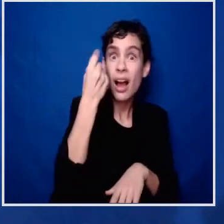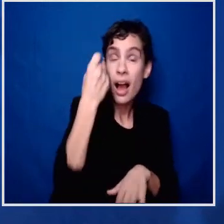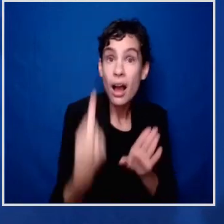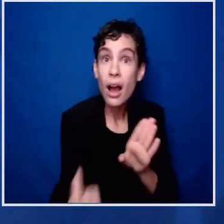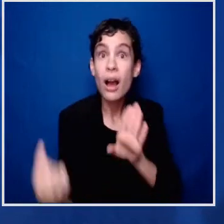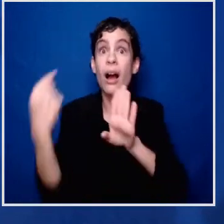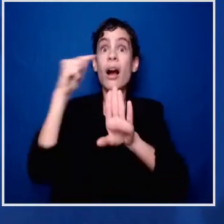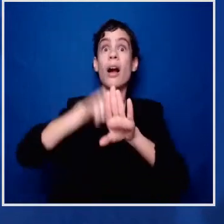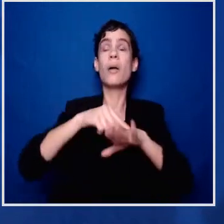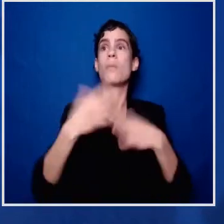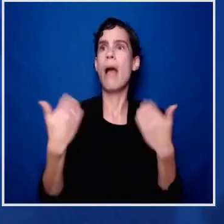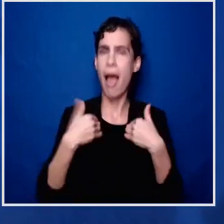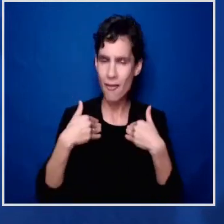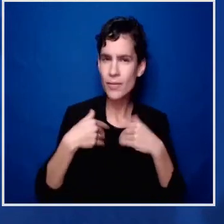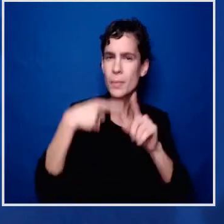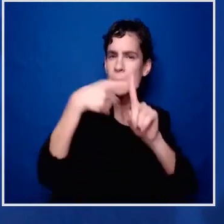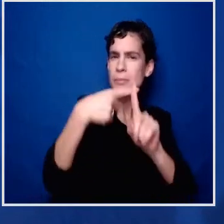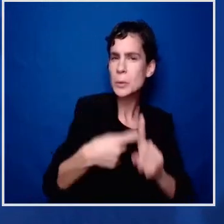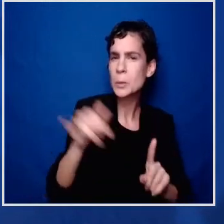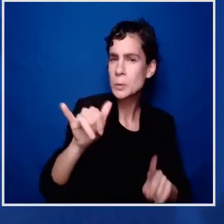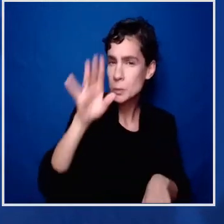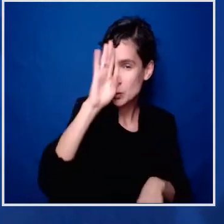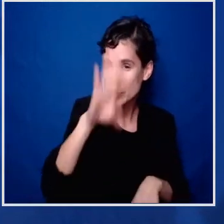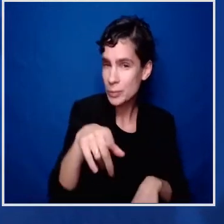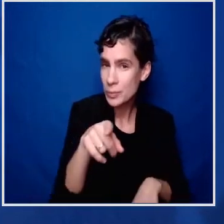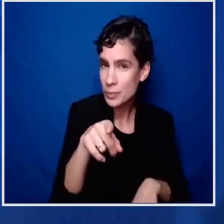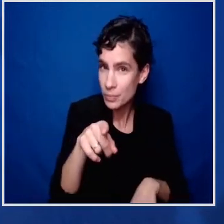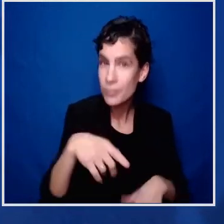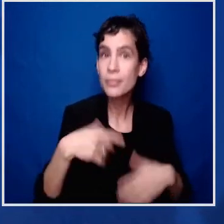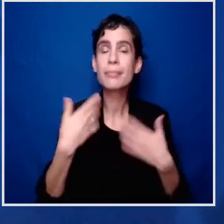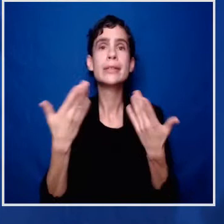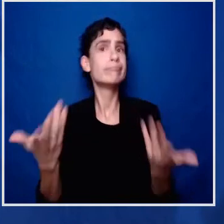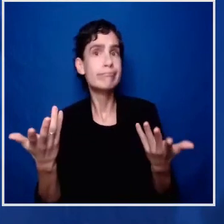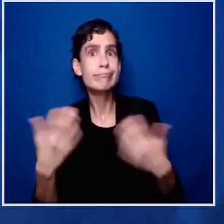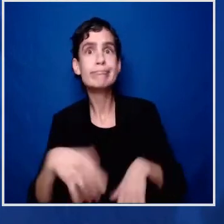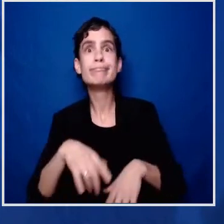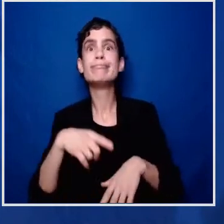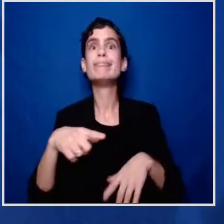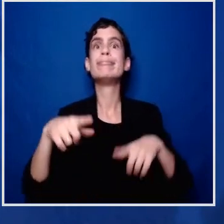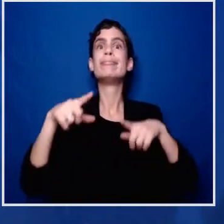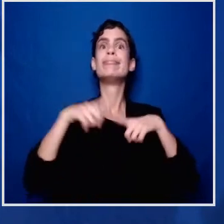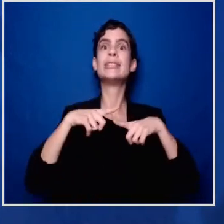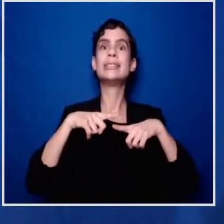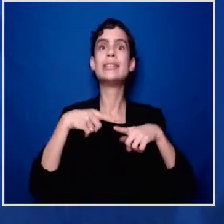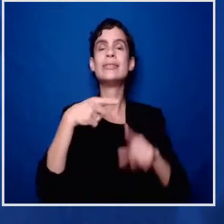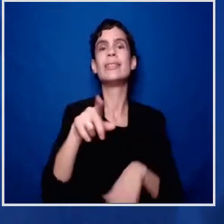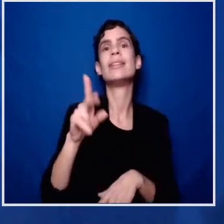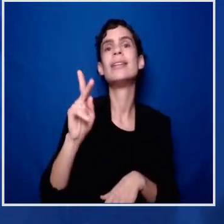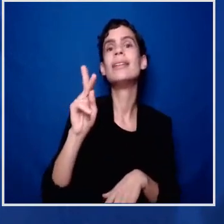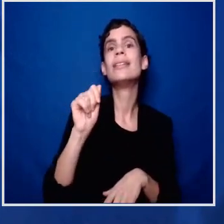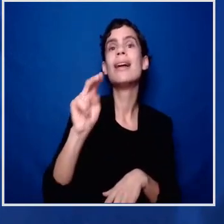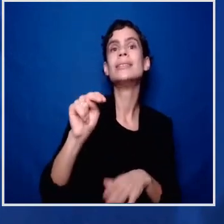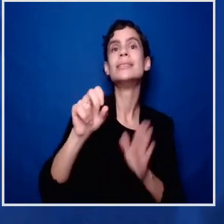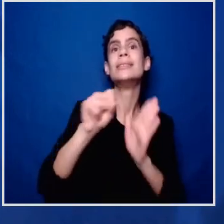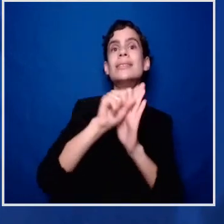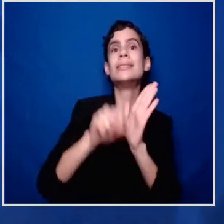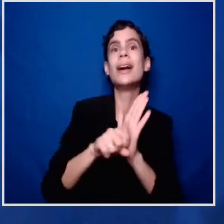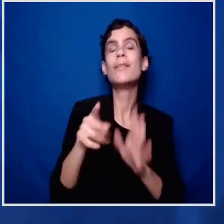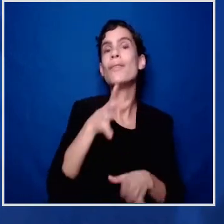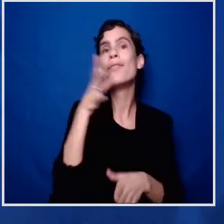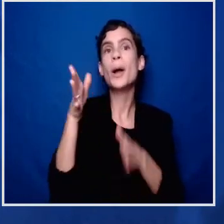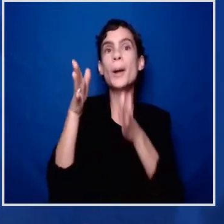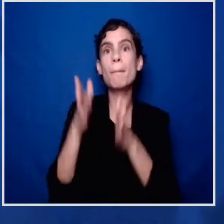HOPE THROUGH IT ALL.